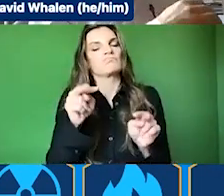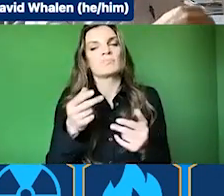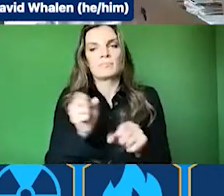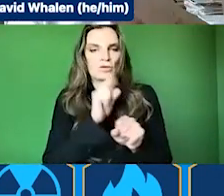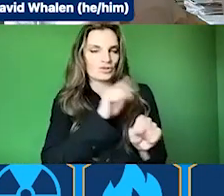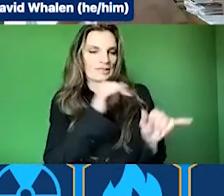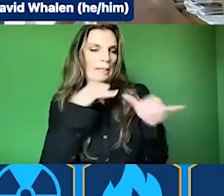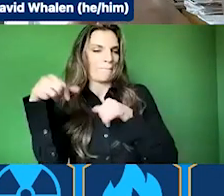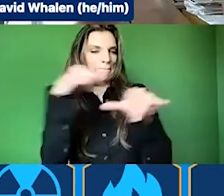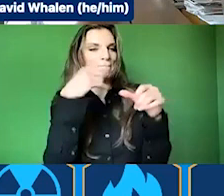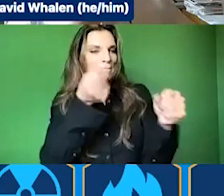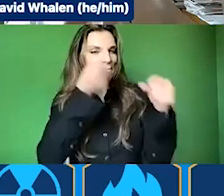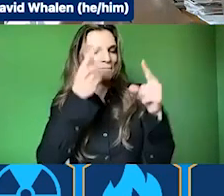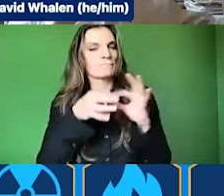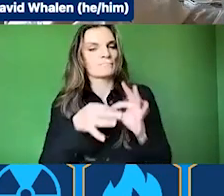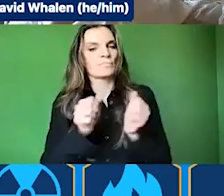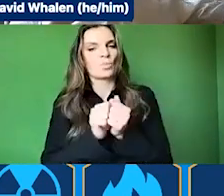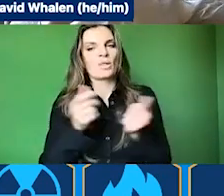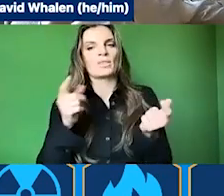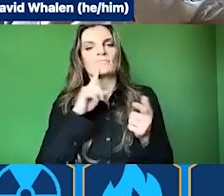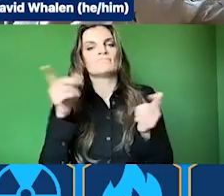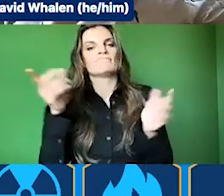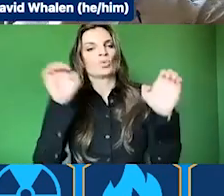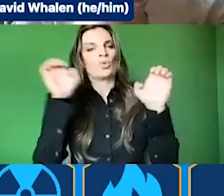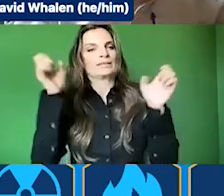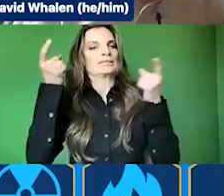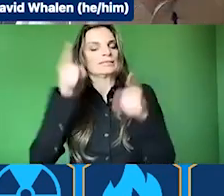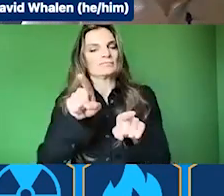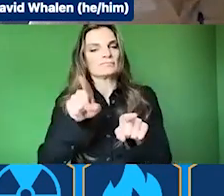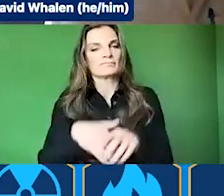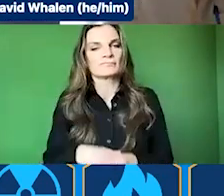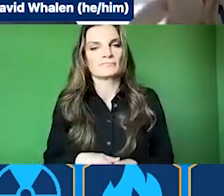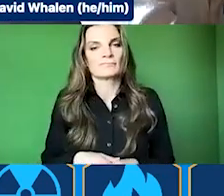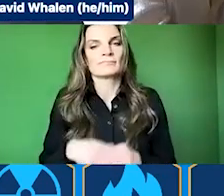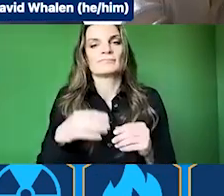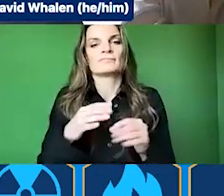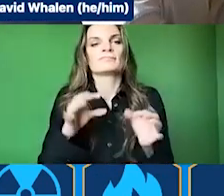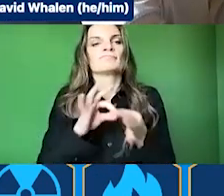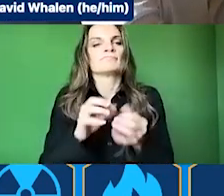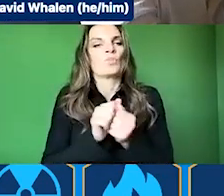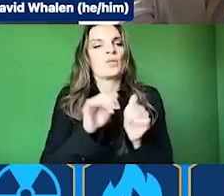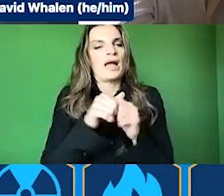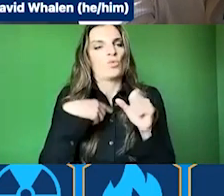when we talk about crisis standards of care and shifting conditions. So in a public health